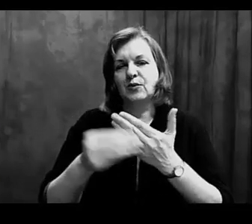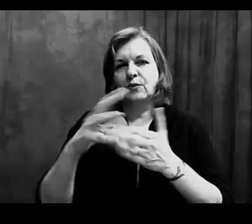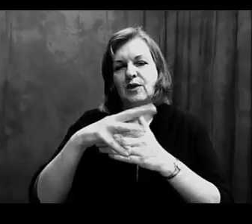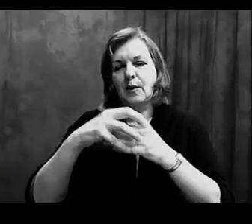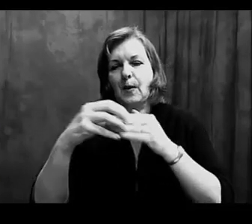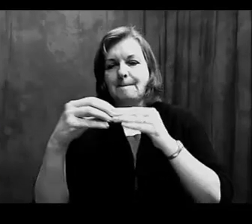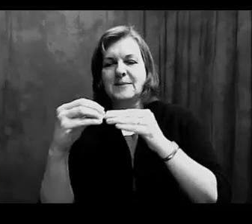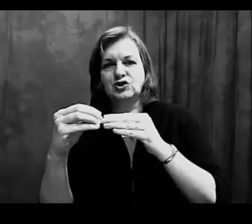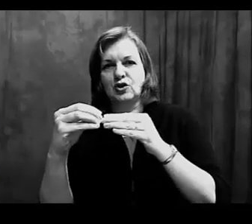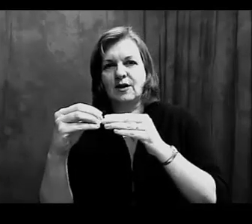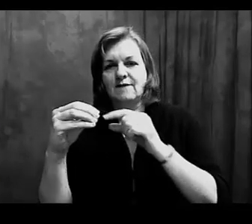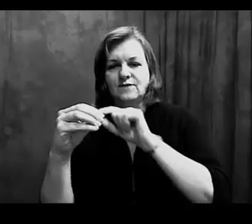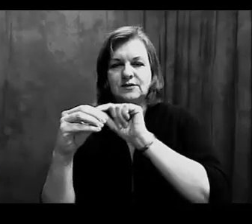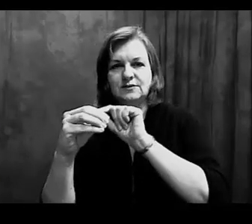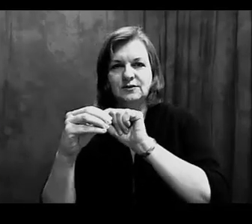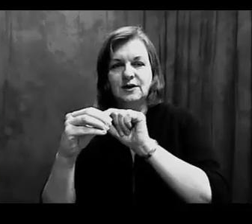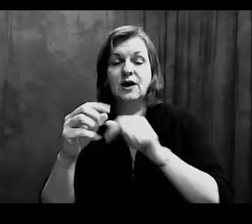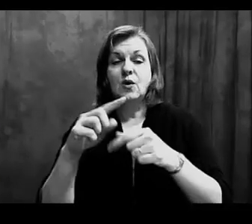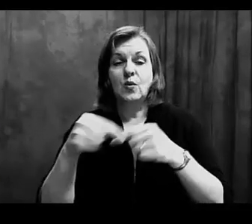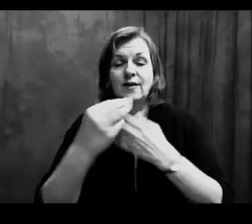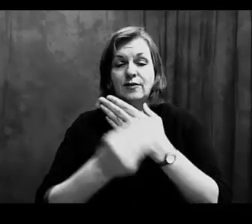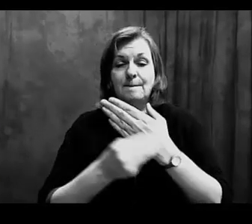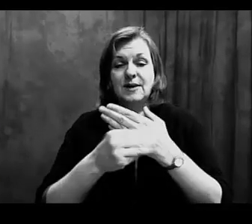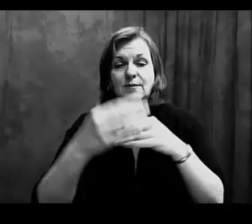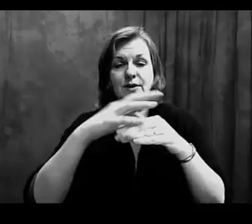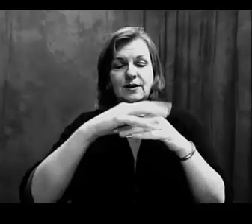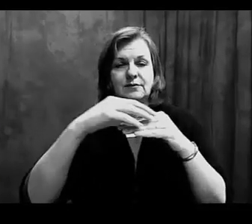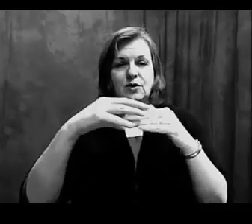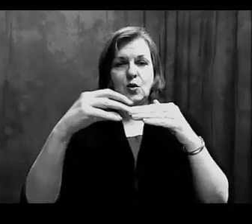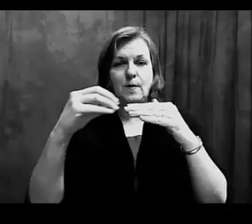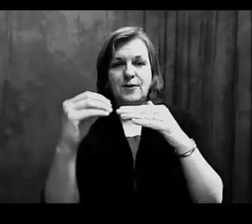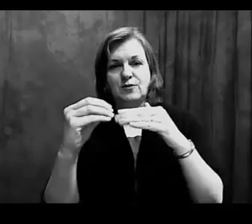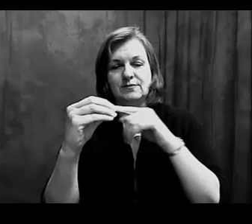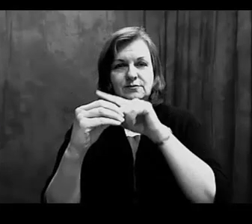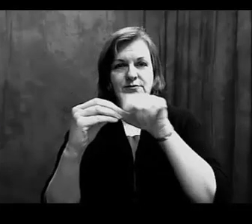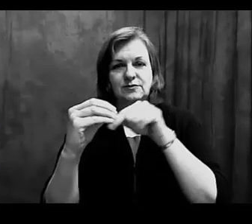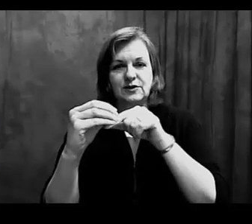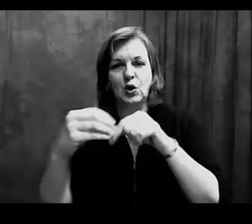and when they get package pieces of this membrane are actually going to pinch off